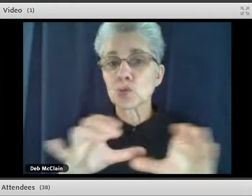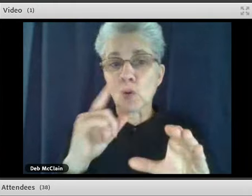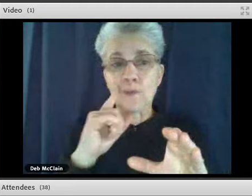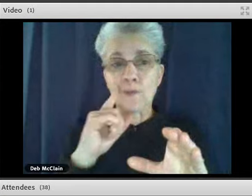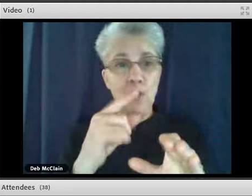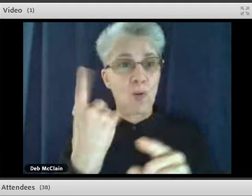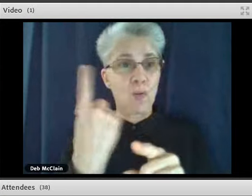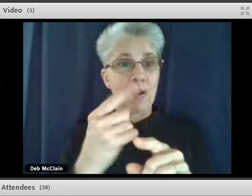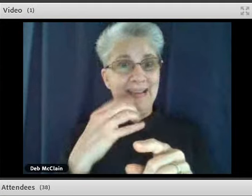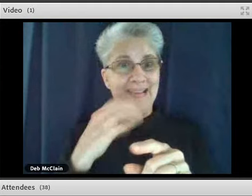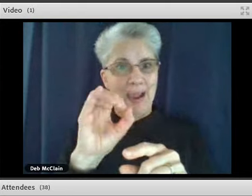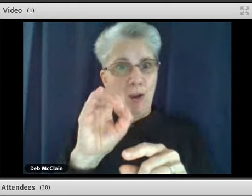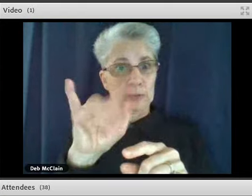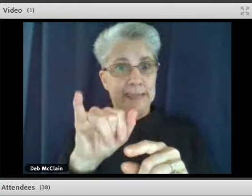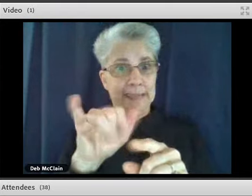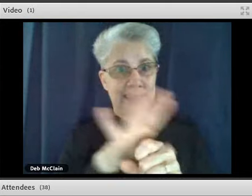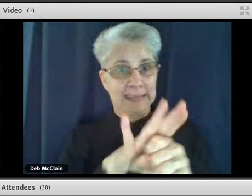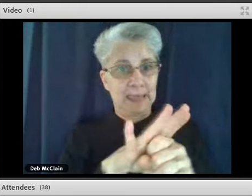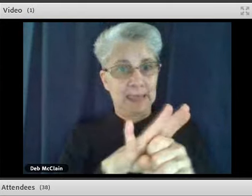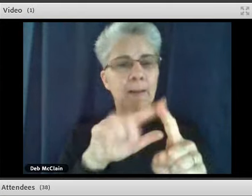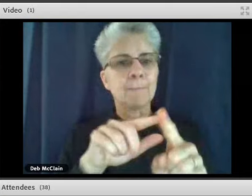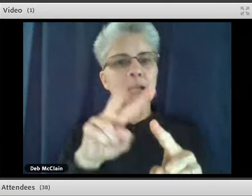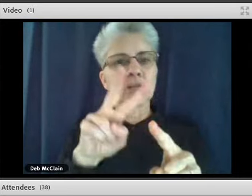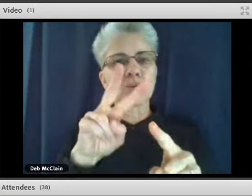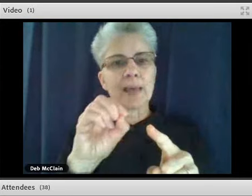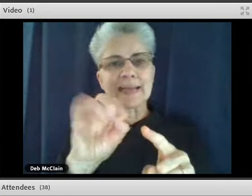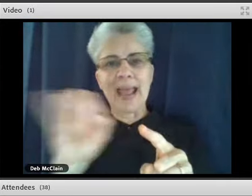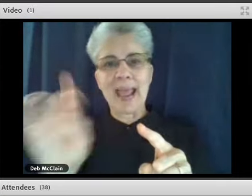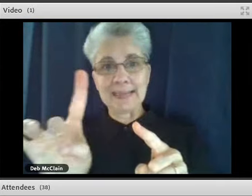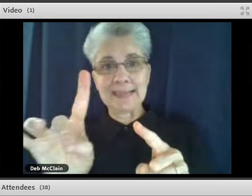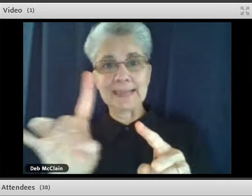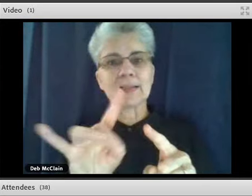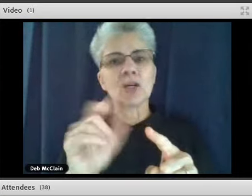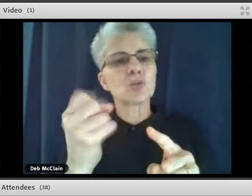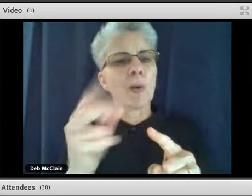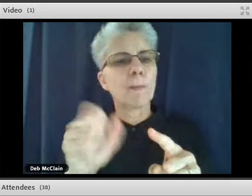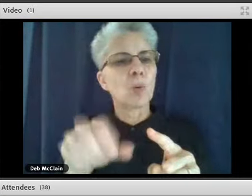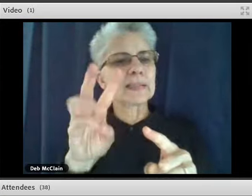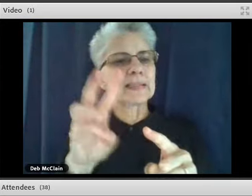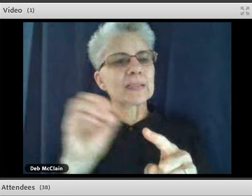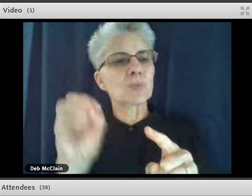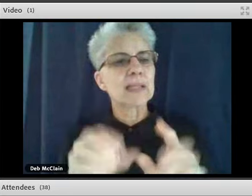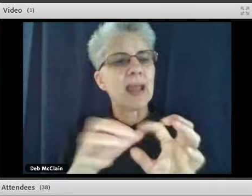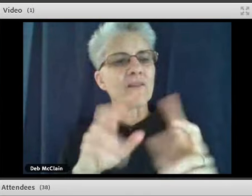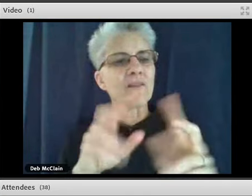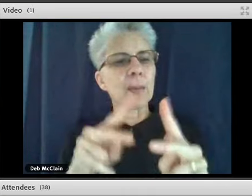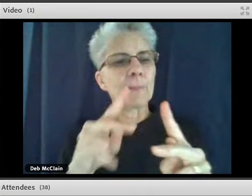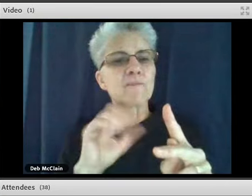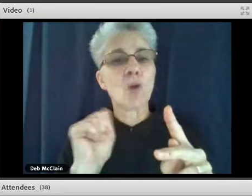for your actual county. But in 2018, 12.6% of persons for all ages --